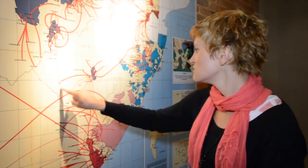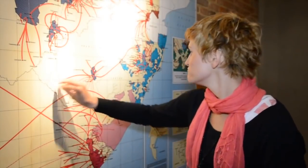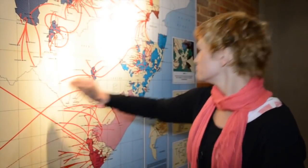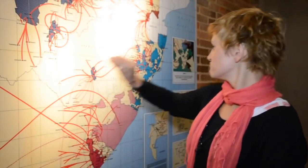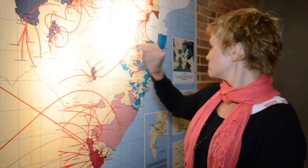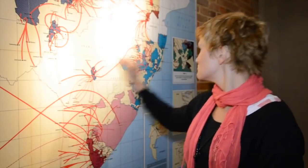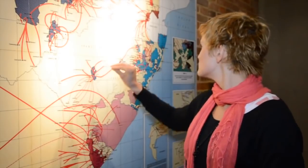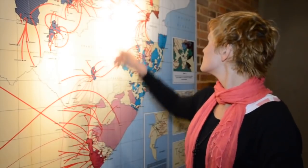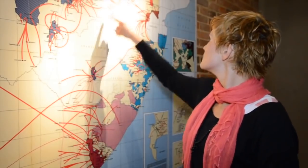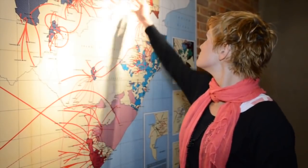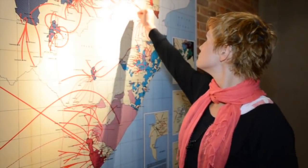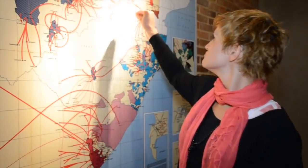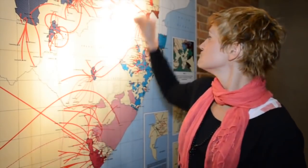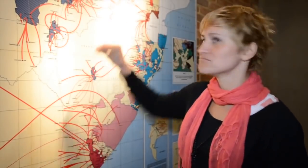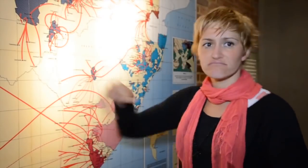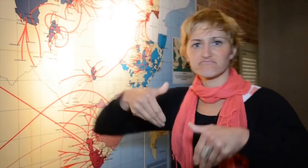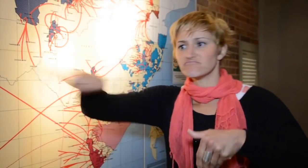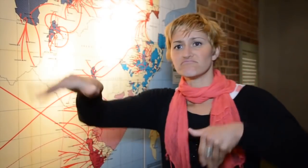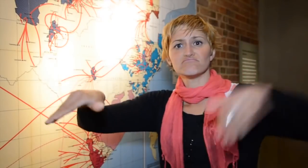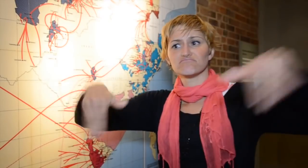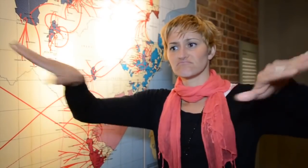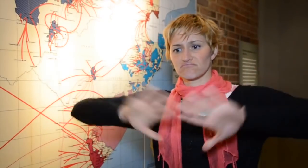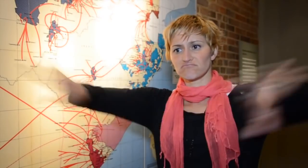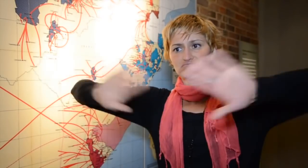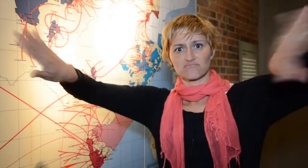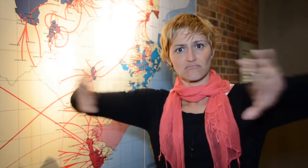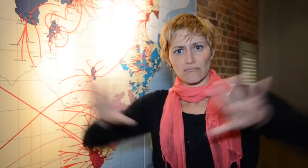new areas with people of color and granting